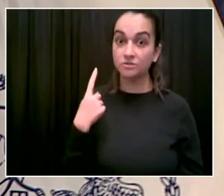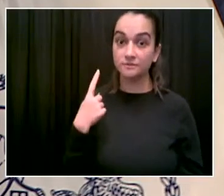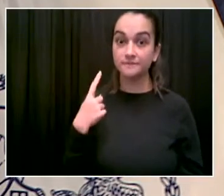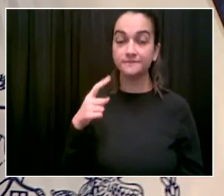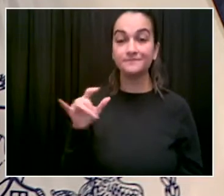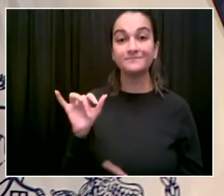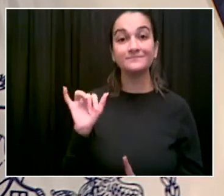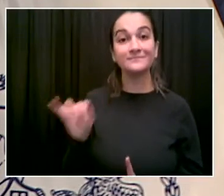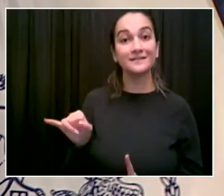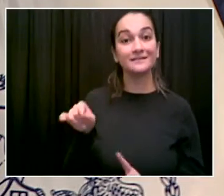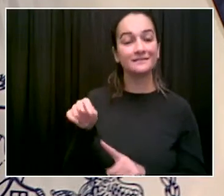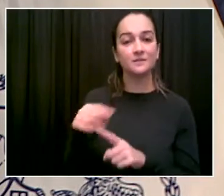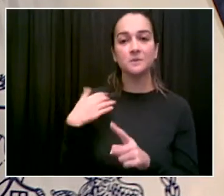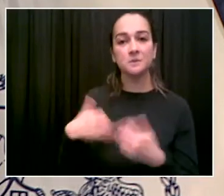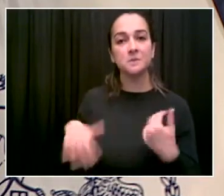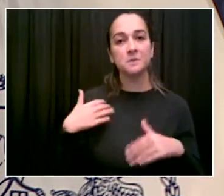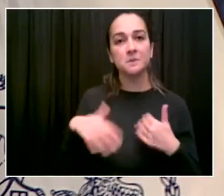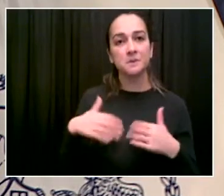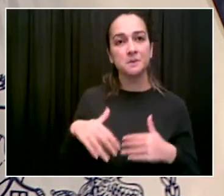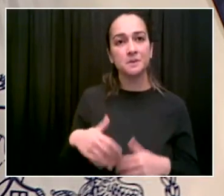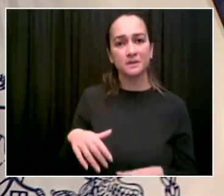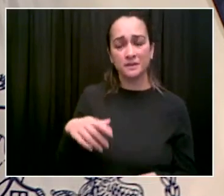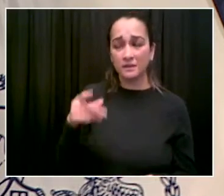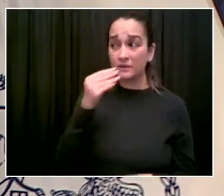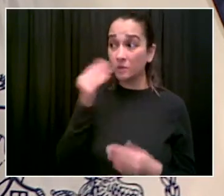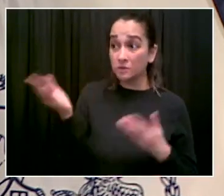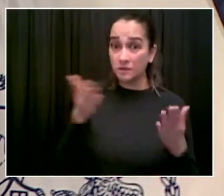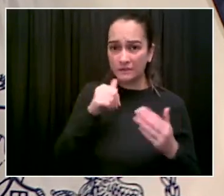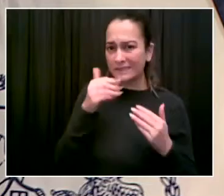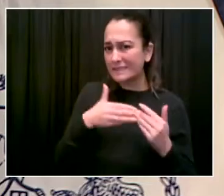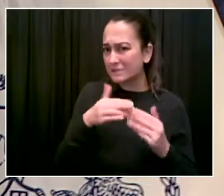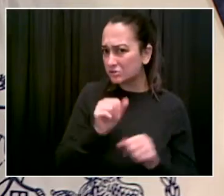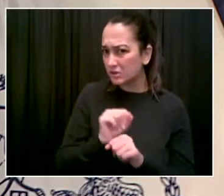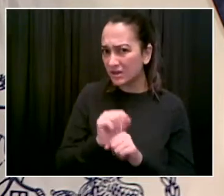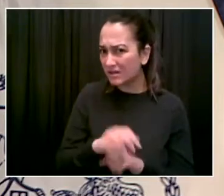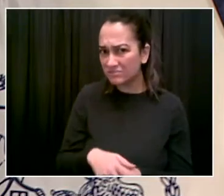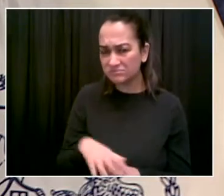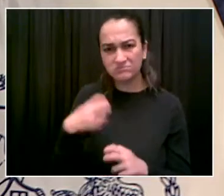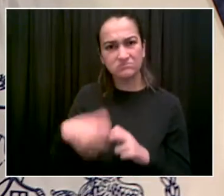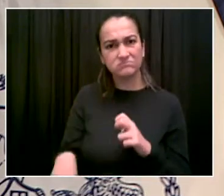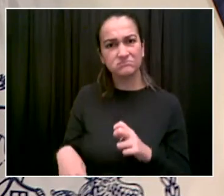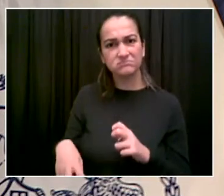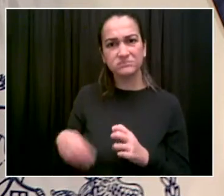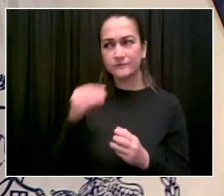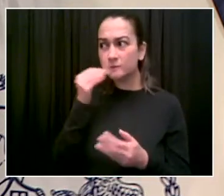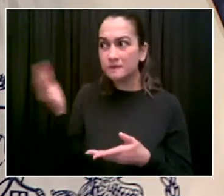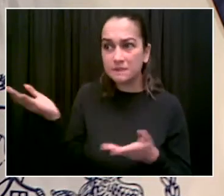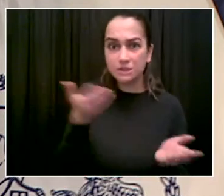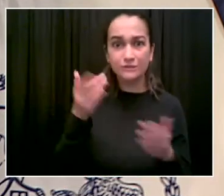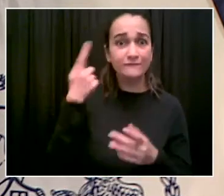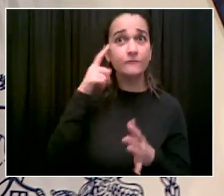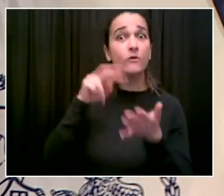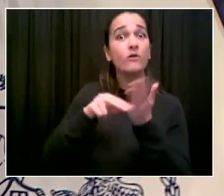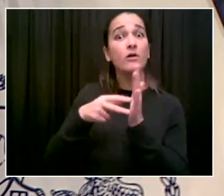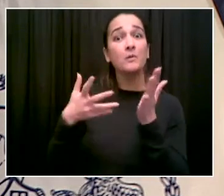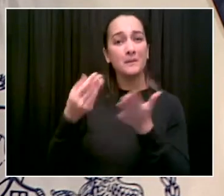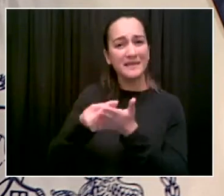THE QUESTION. IT IS HORRIBLE WHEN AN EVERYDAY NEW YORKER AND A HARDOR-WKING